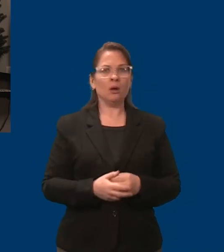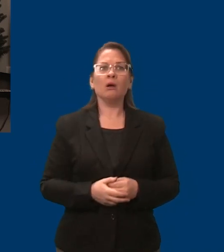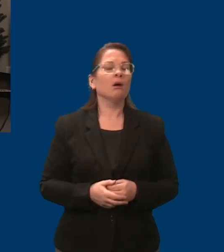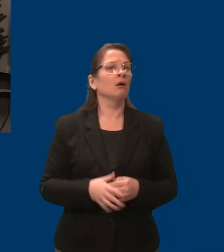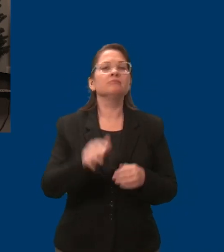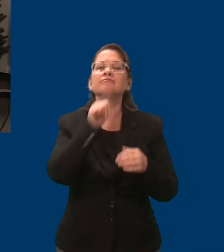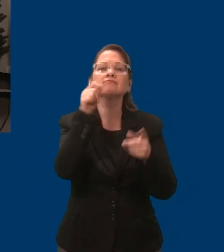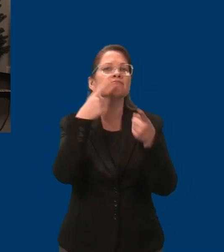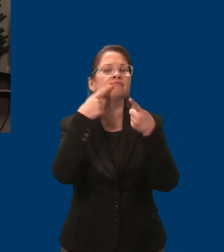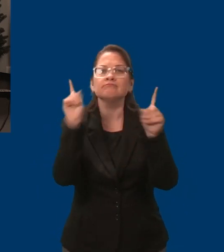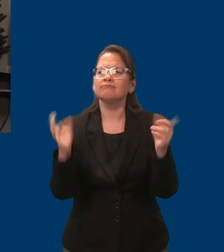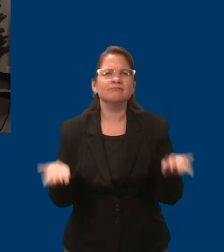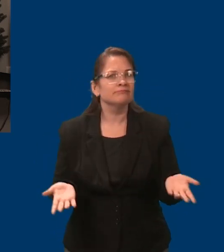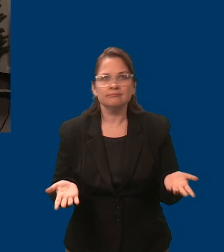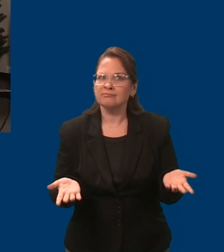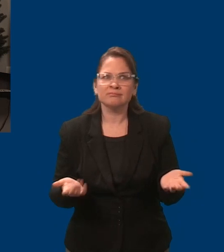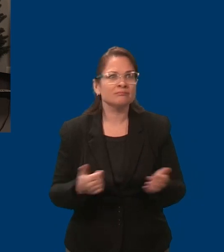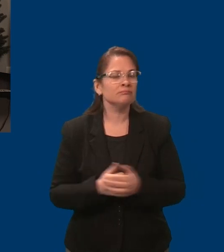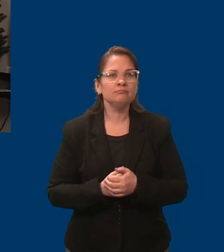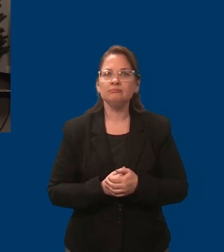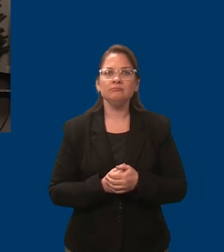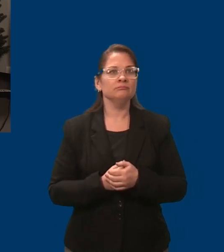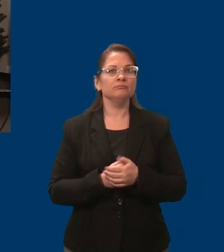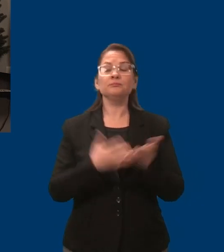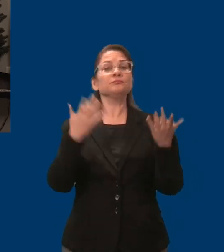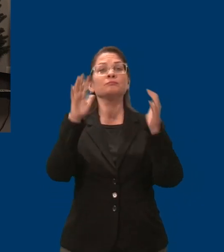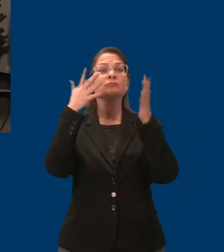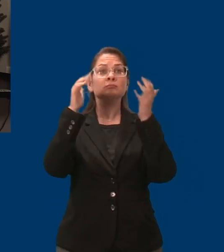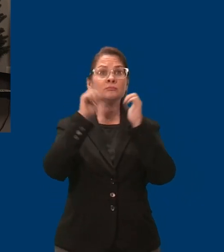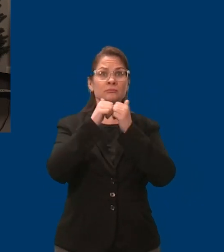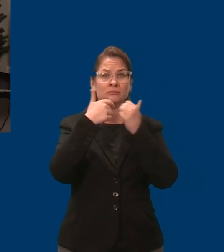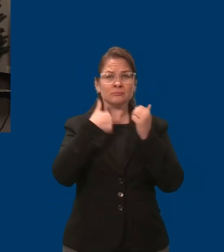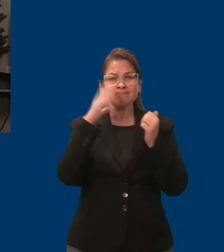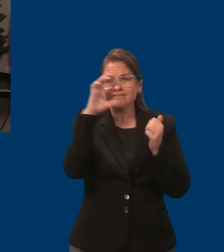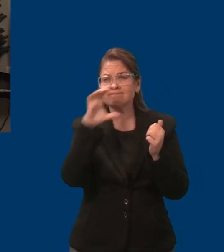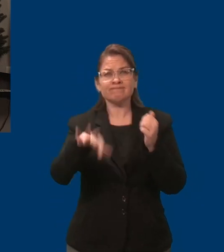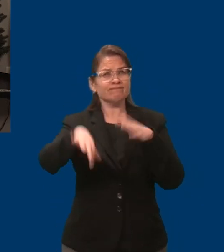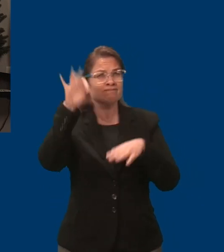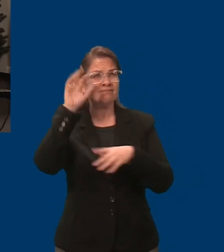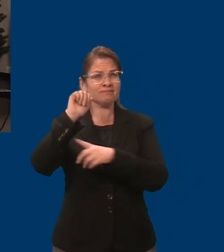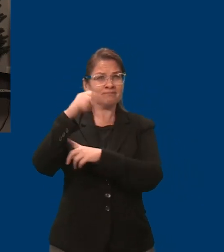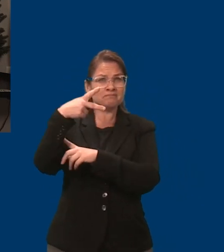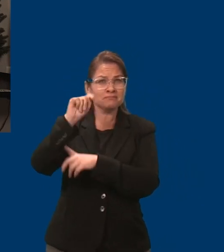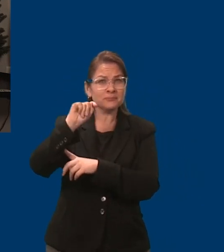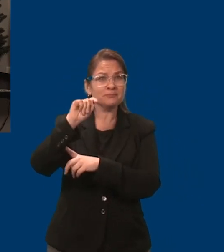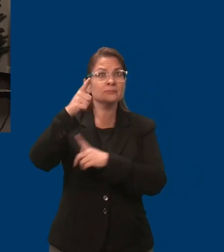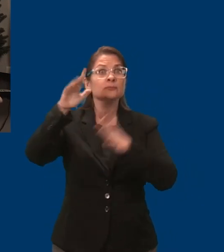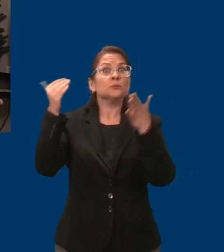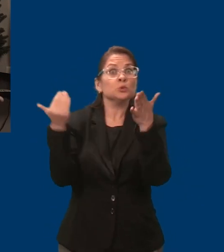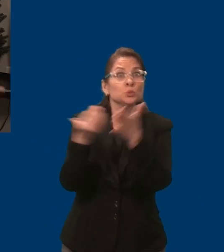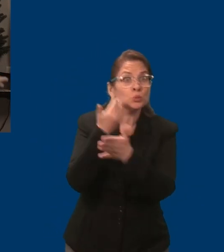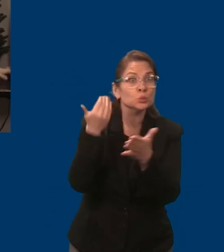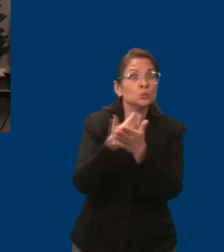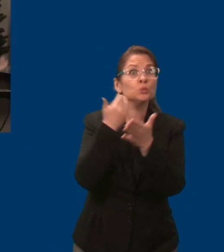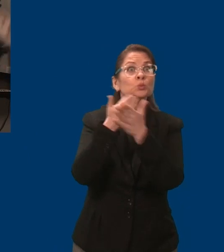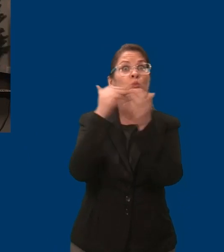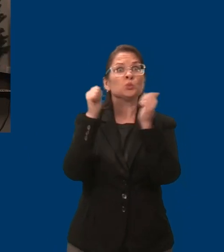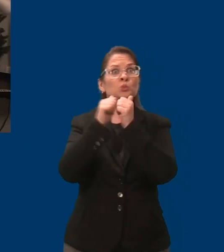an accessible apartment with a roll-in shower was looking at brand-new developments, yet that is no guarantee of success.